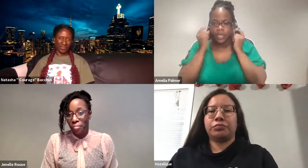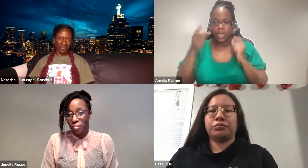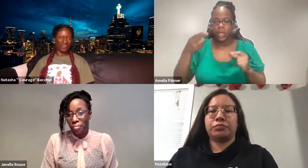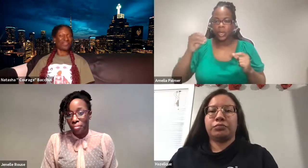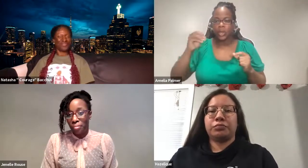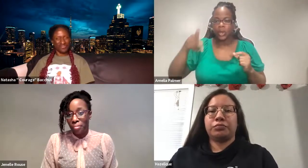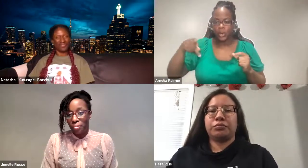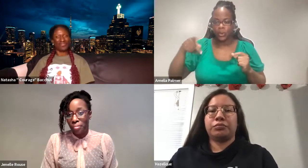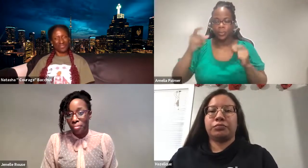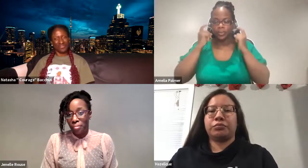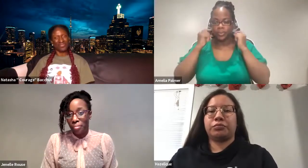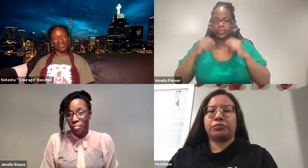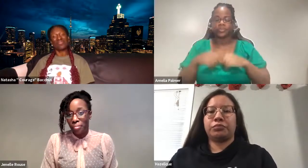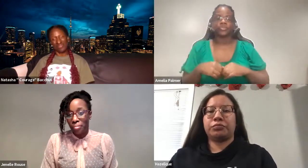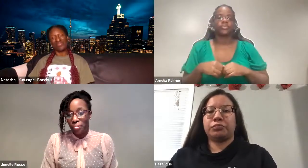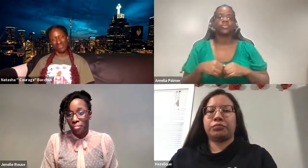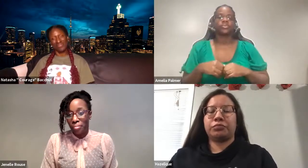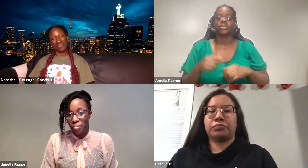silver earrings-- silver hoop earrings rather